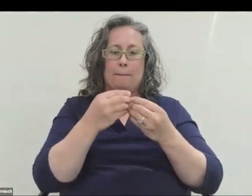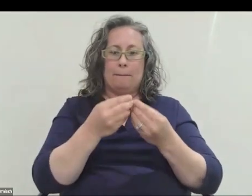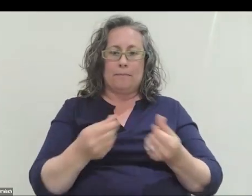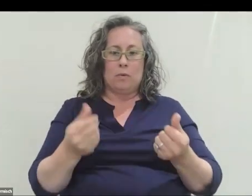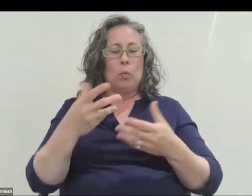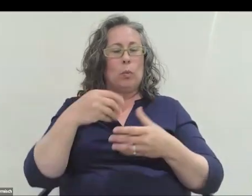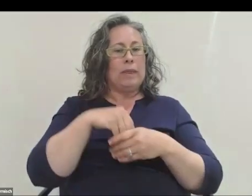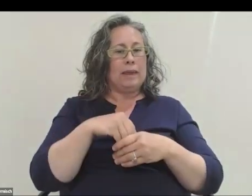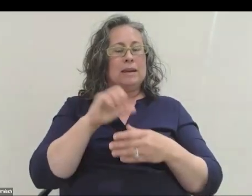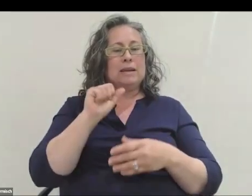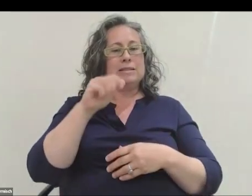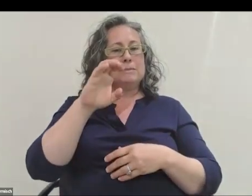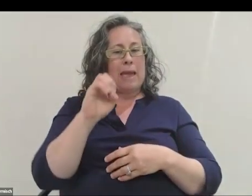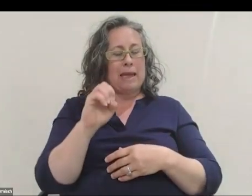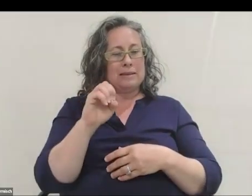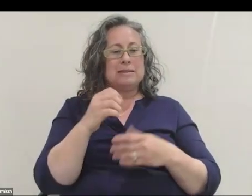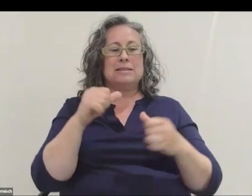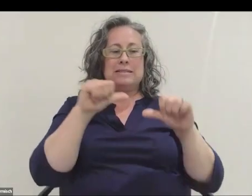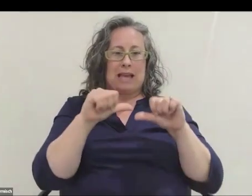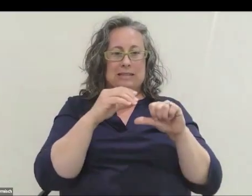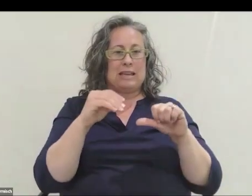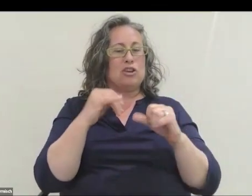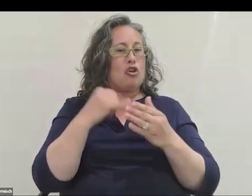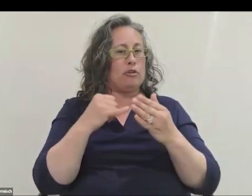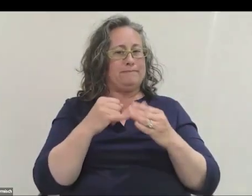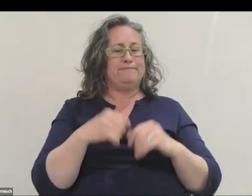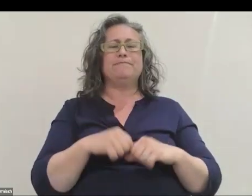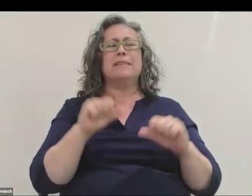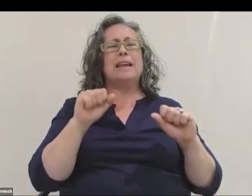and problem-solving within space science through art.